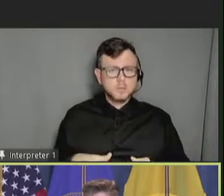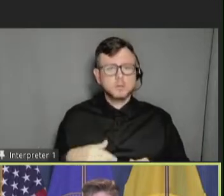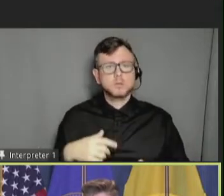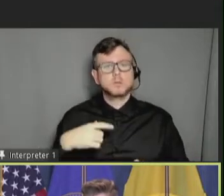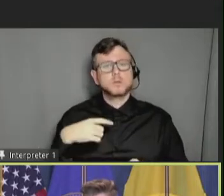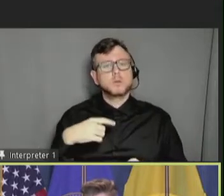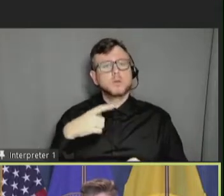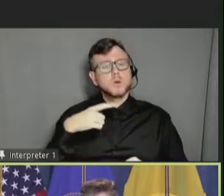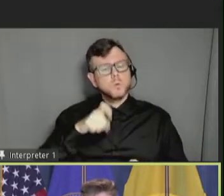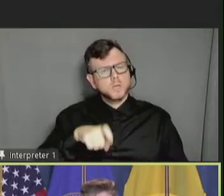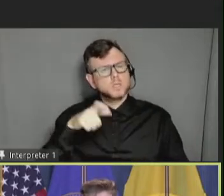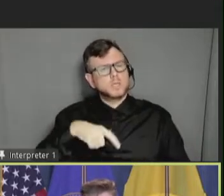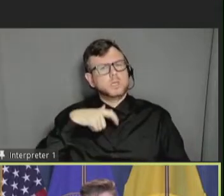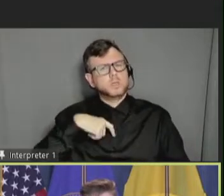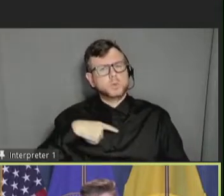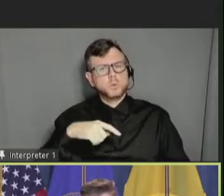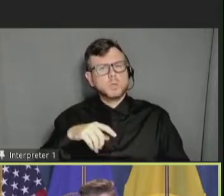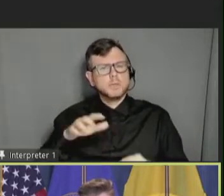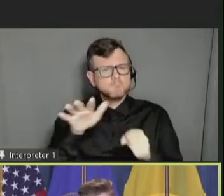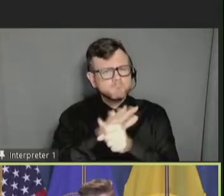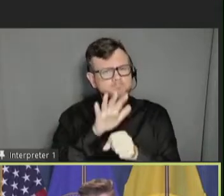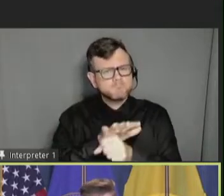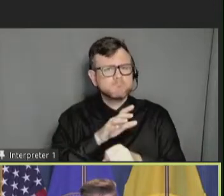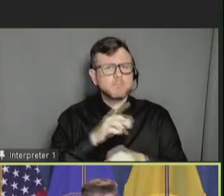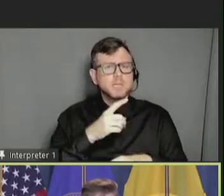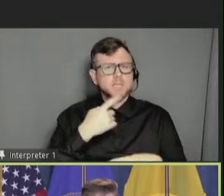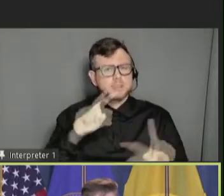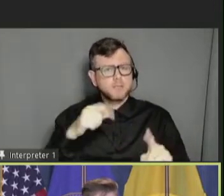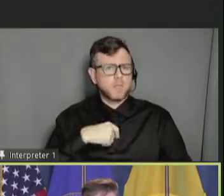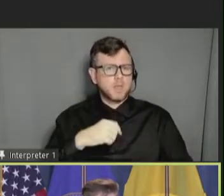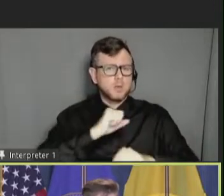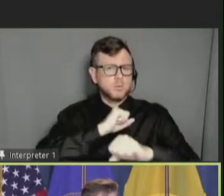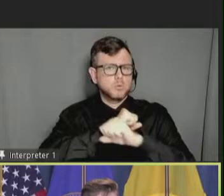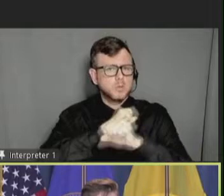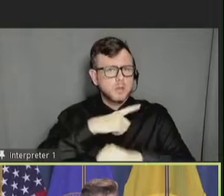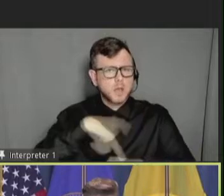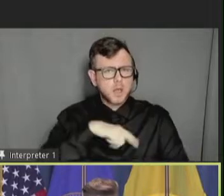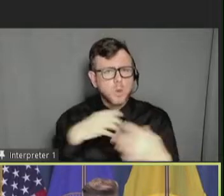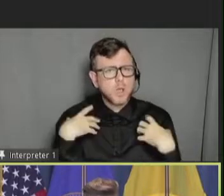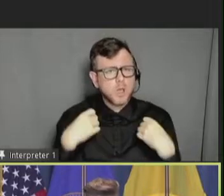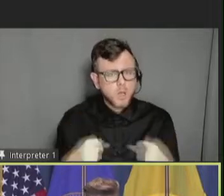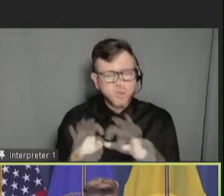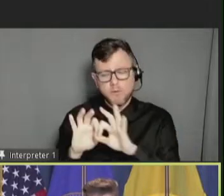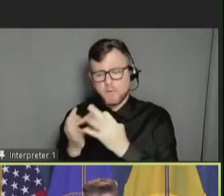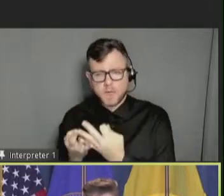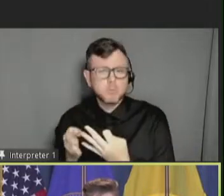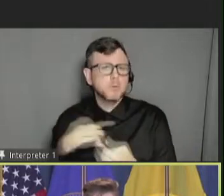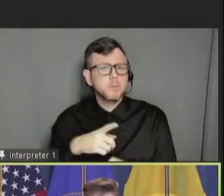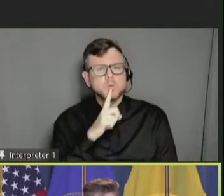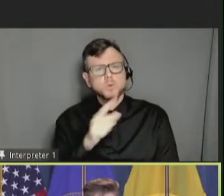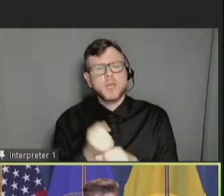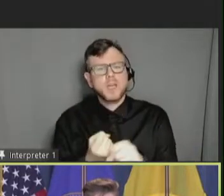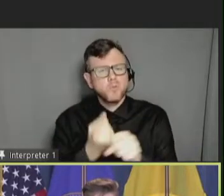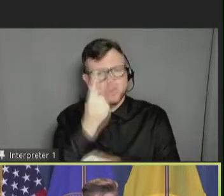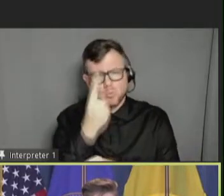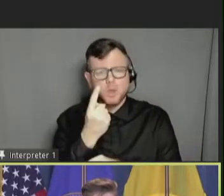and our nations, we have a responsibility to make sure that everyone is protected.